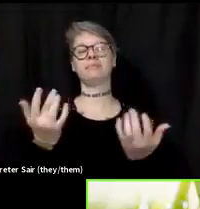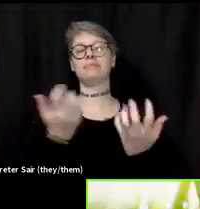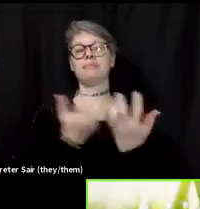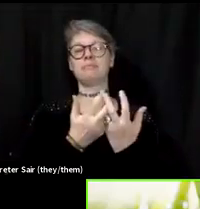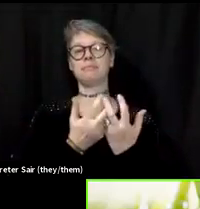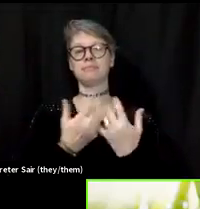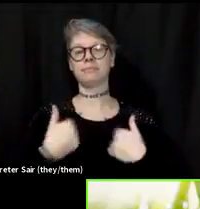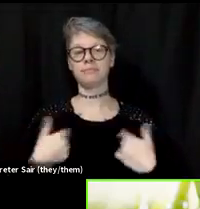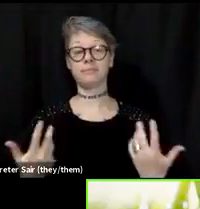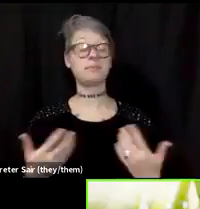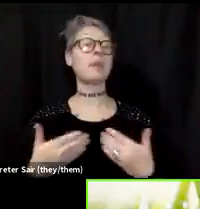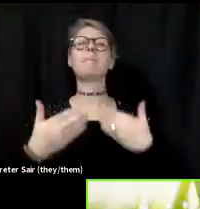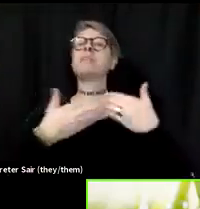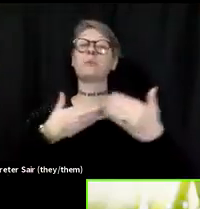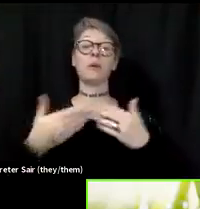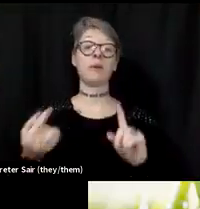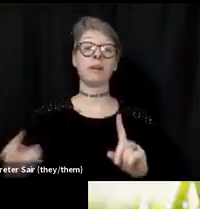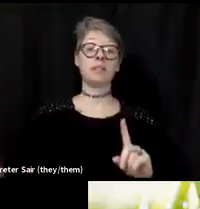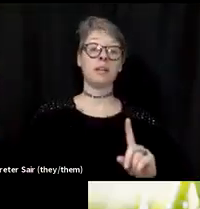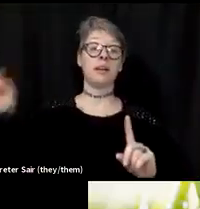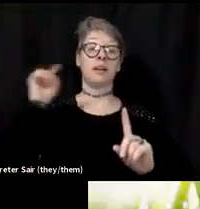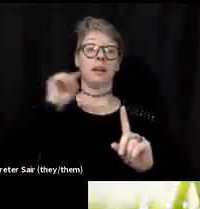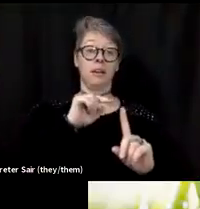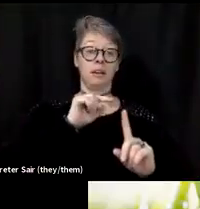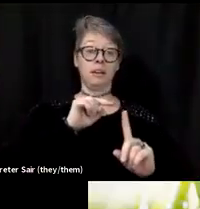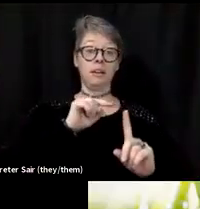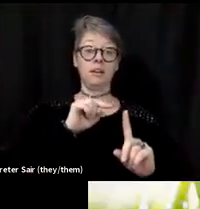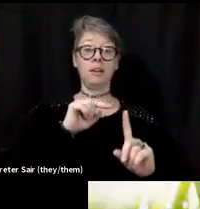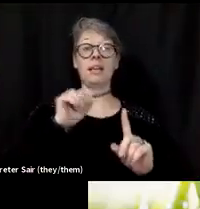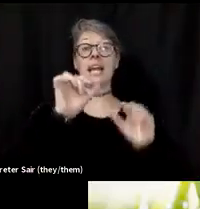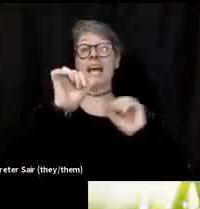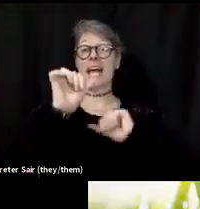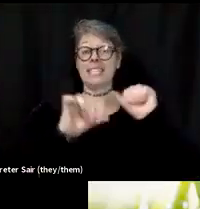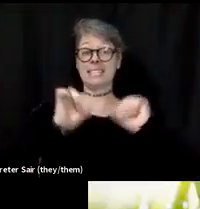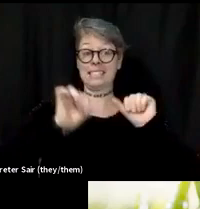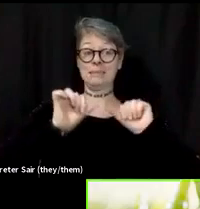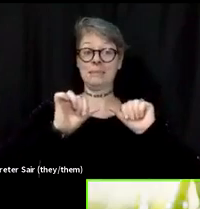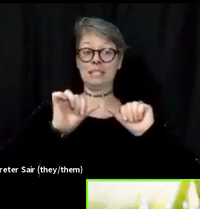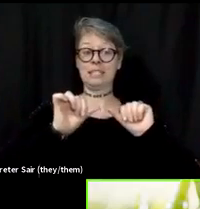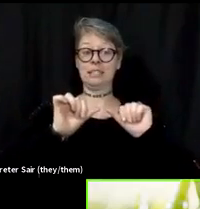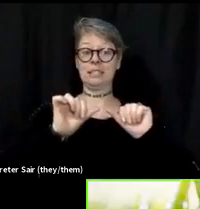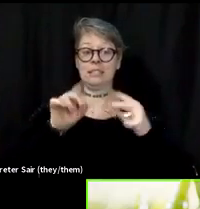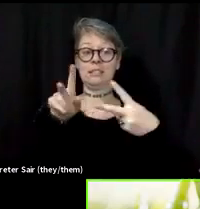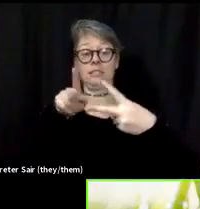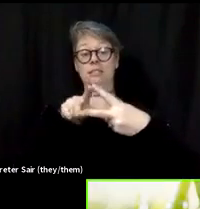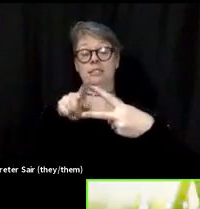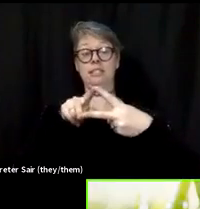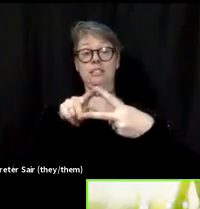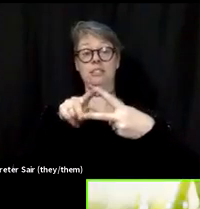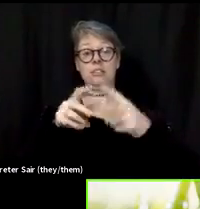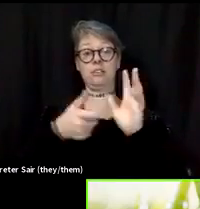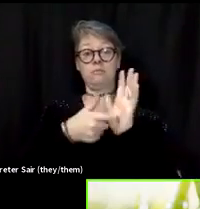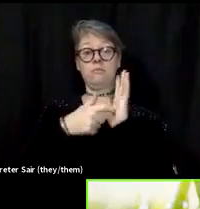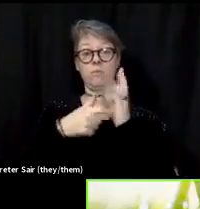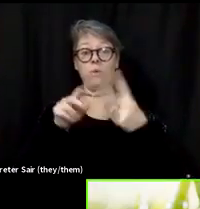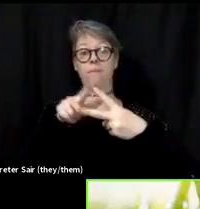I think I come by it honestly. So anyways, back to the So anyways back to this. this. process assessment thing the two things